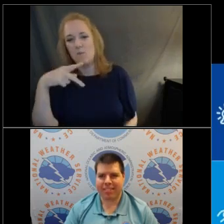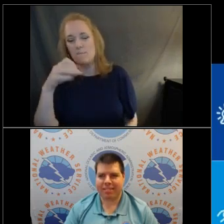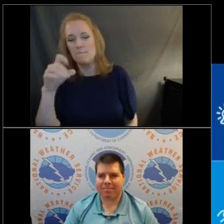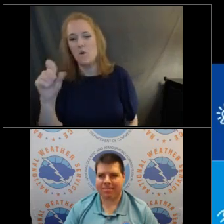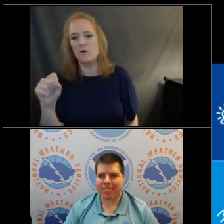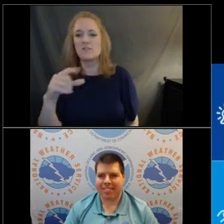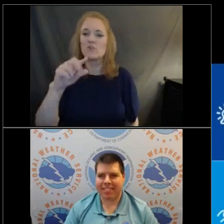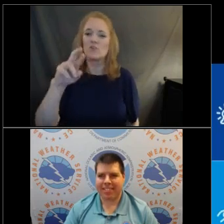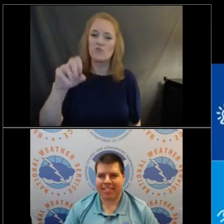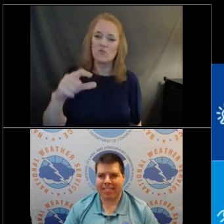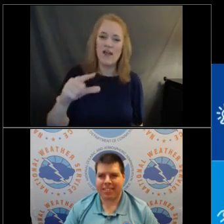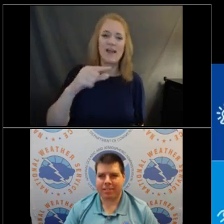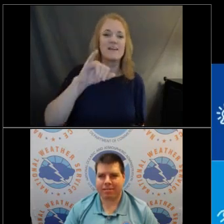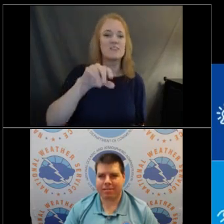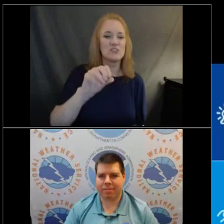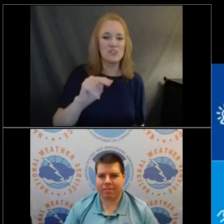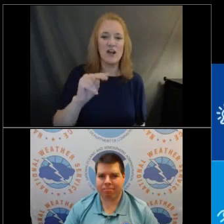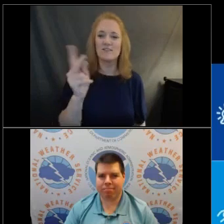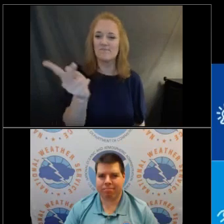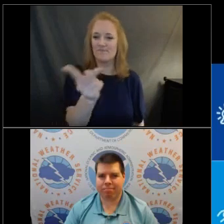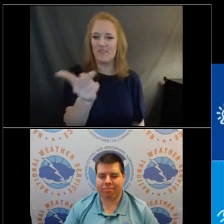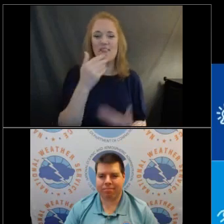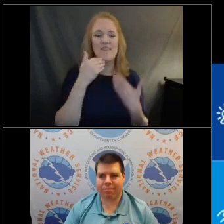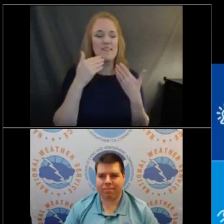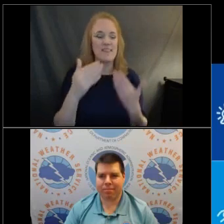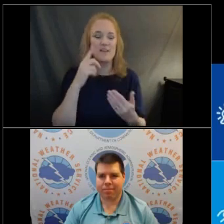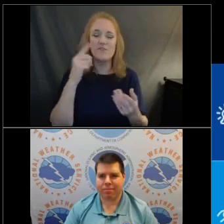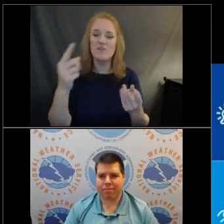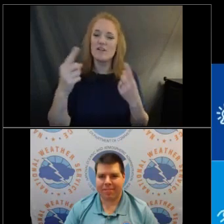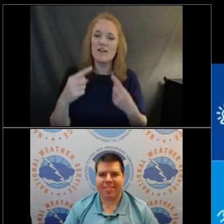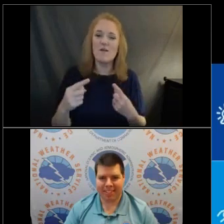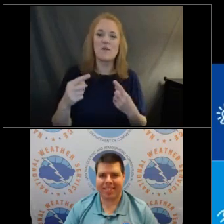Jon thank you so much for being with us, sharing your expertise and knowledge,